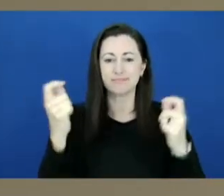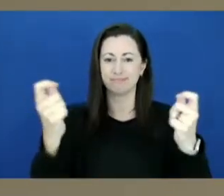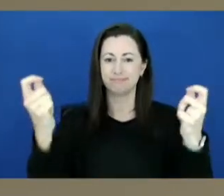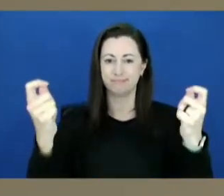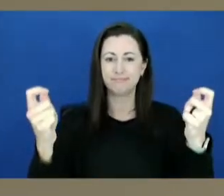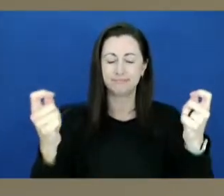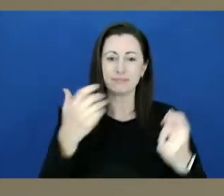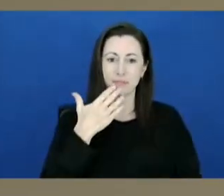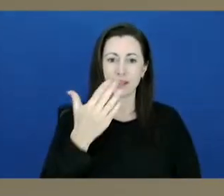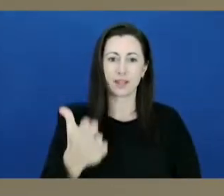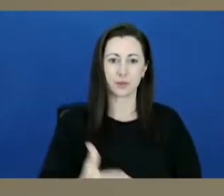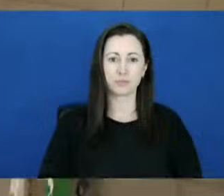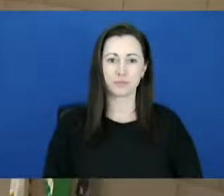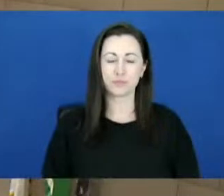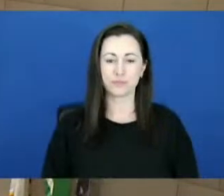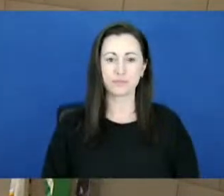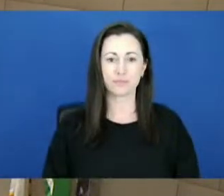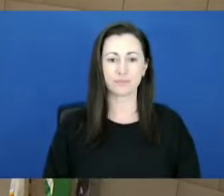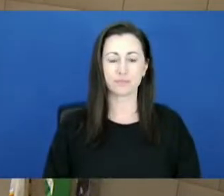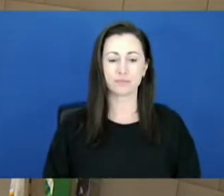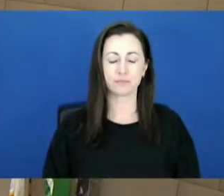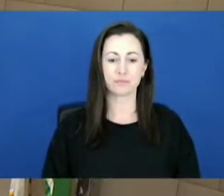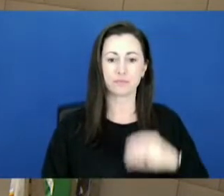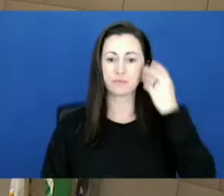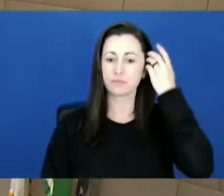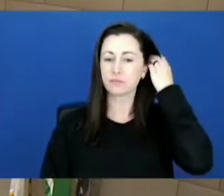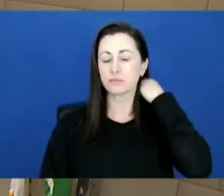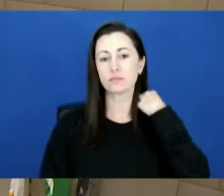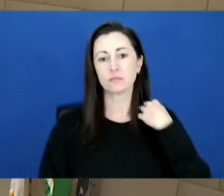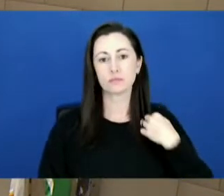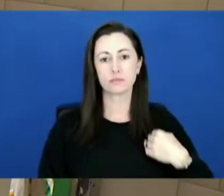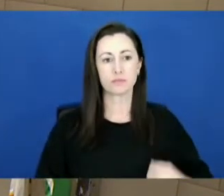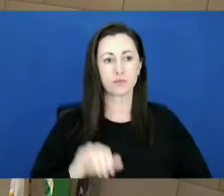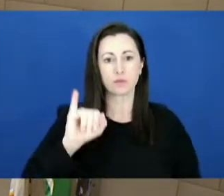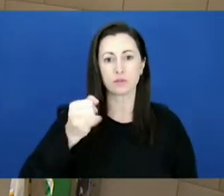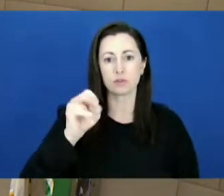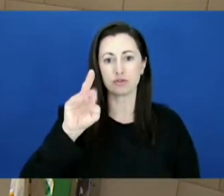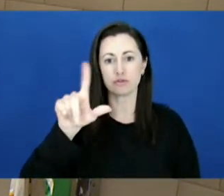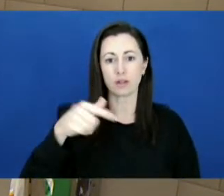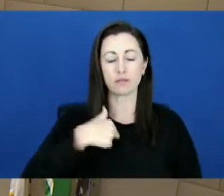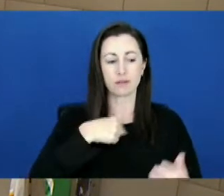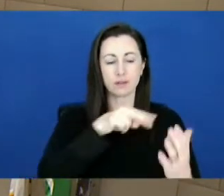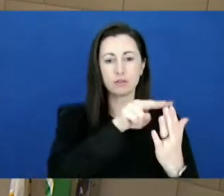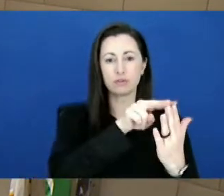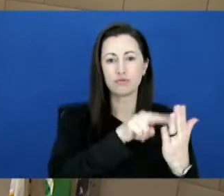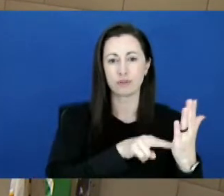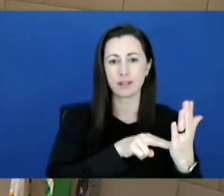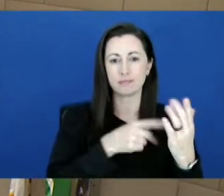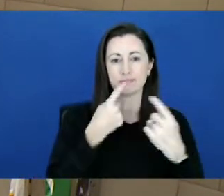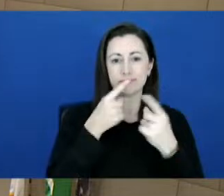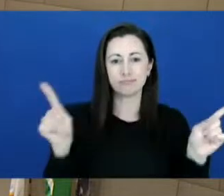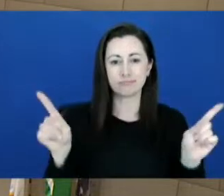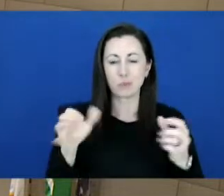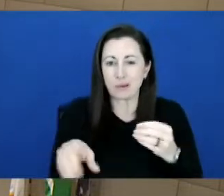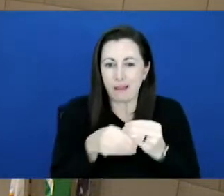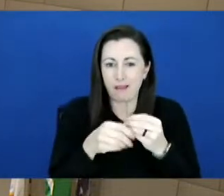MY CALENDAR, AND DO SOMETHING, DO SOMETHING TO CELEBRATE.